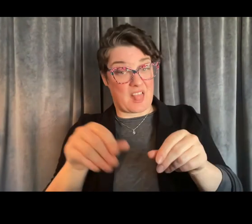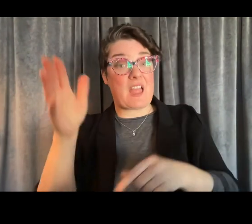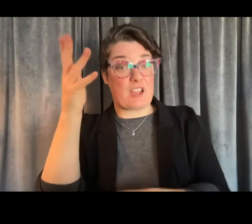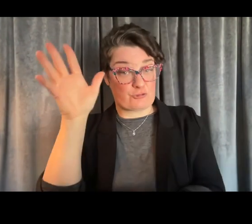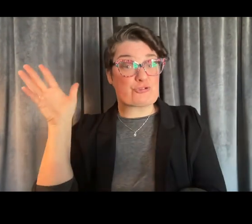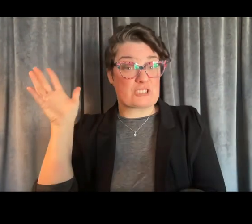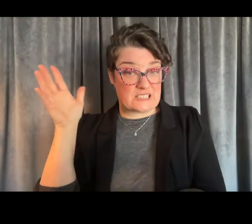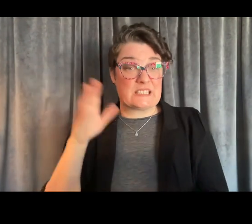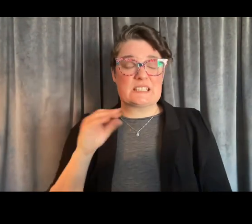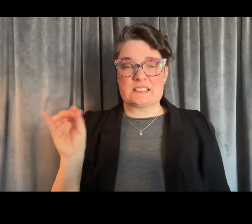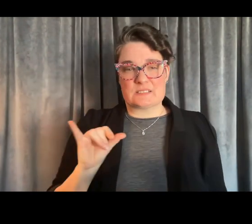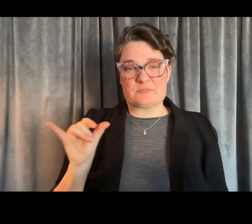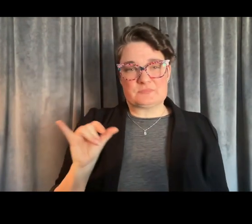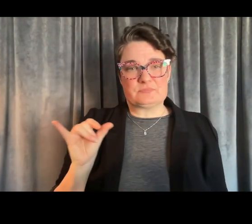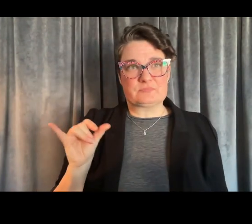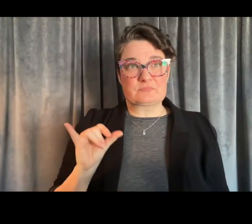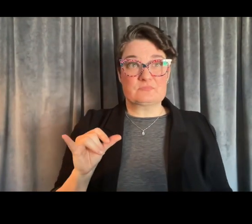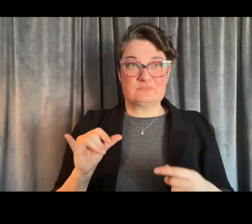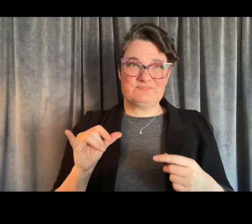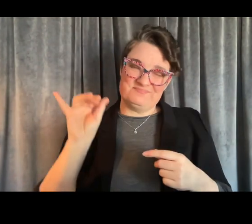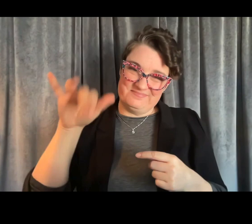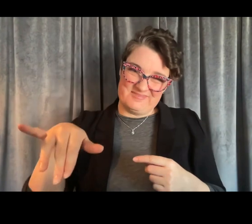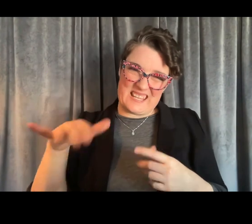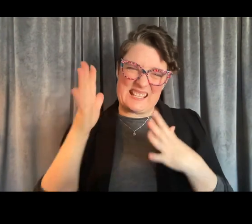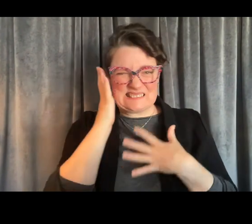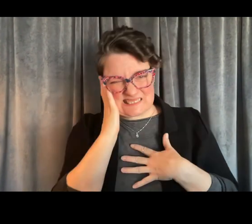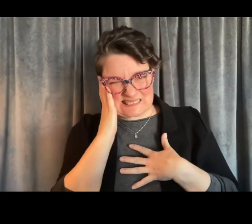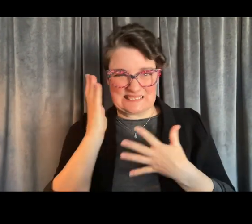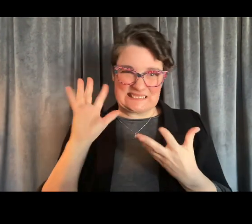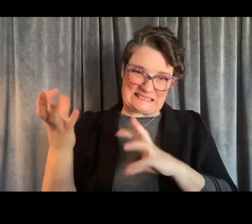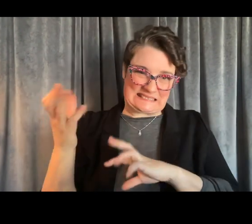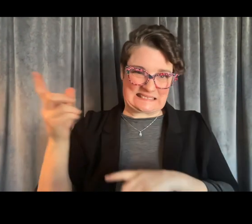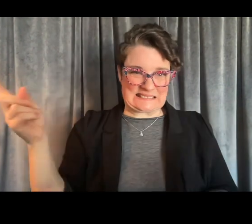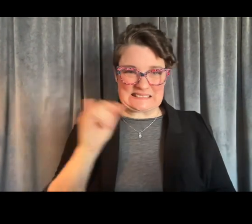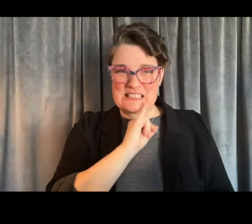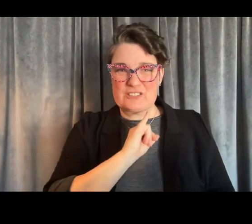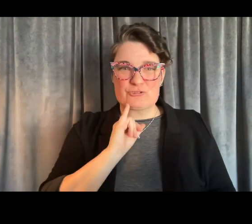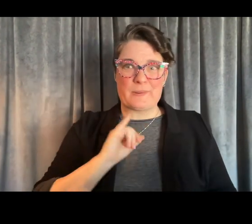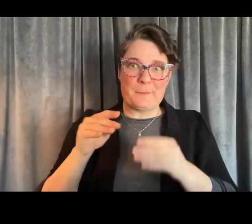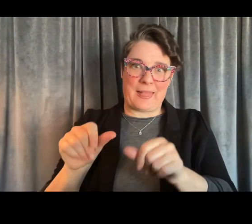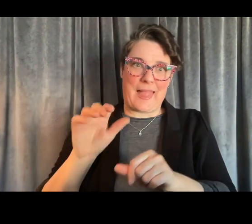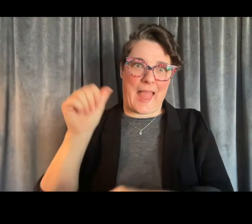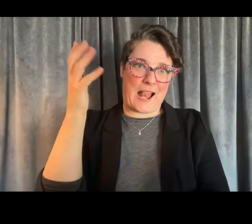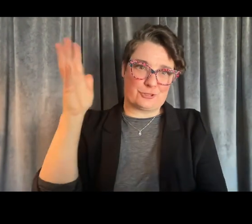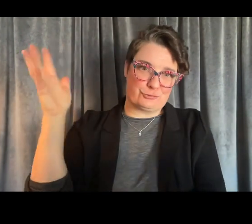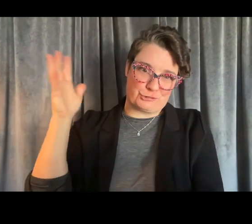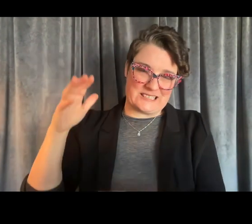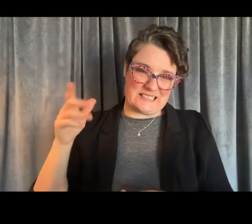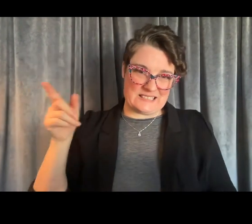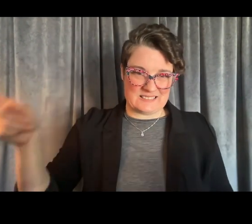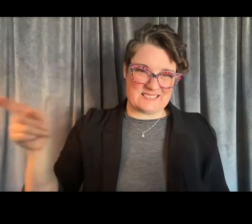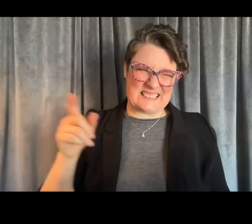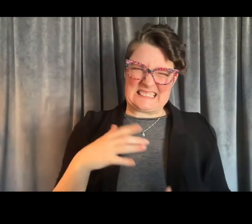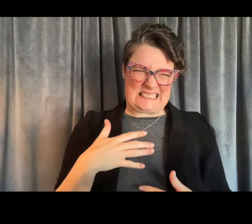And then there's the whole like plant a tree in Israel thing that would often be associated with Tu B'Shvat, which we've talked a little